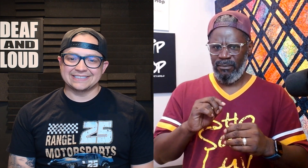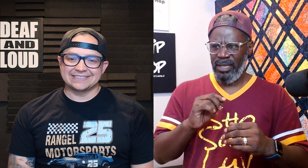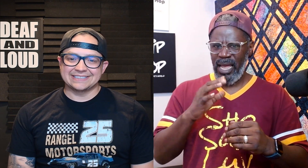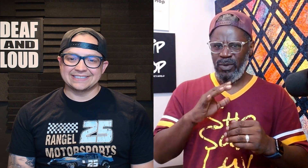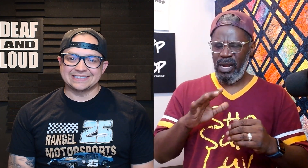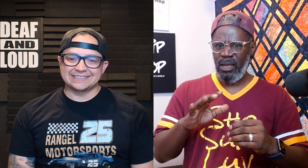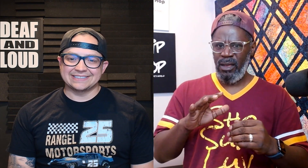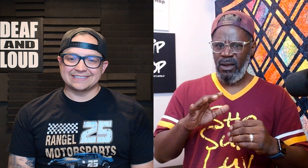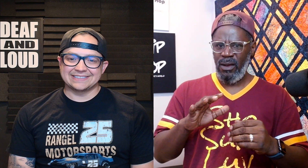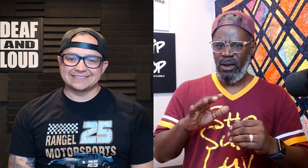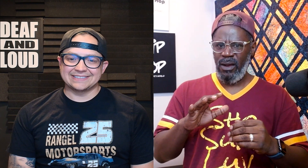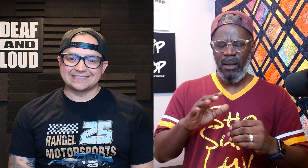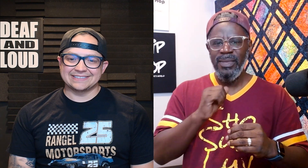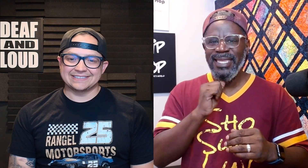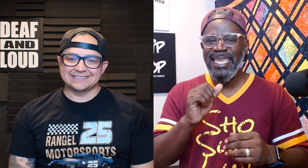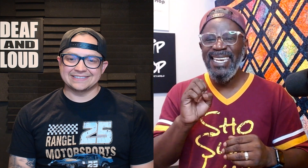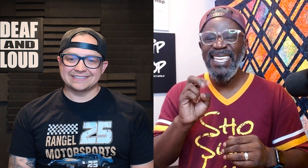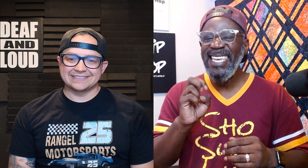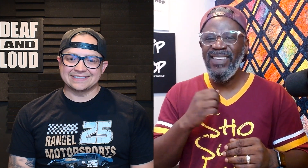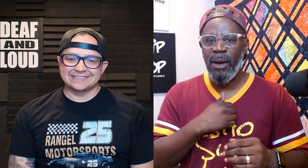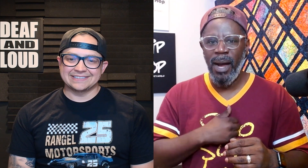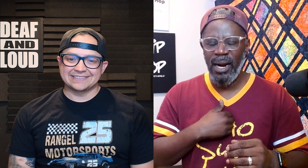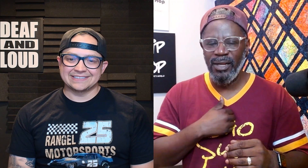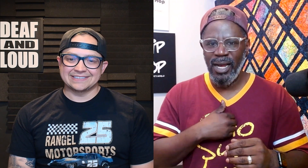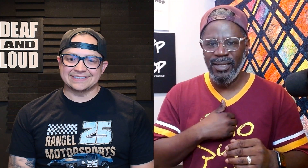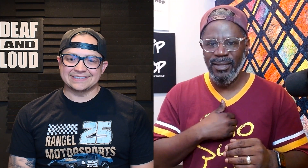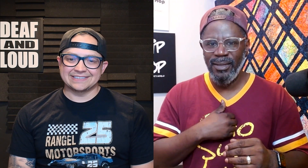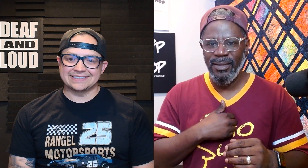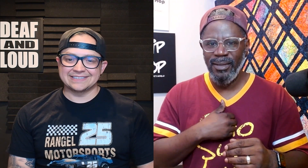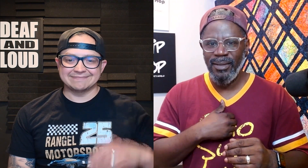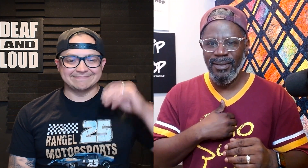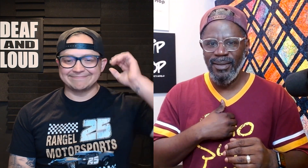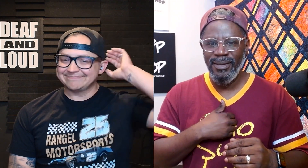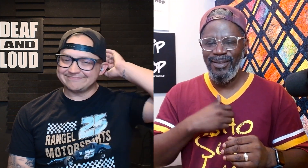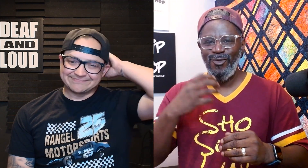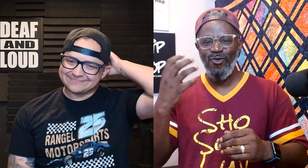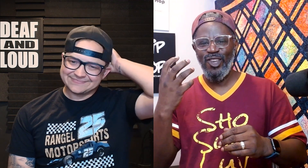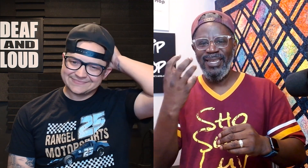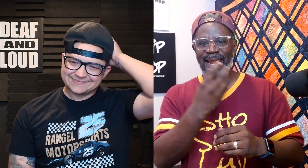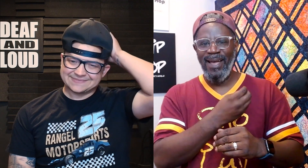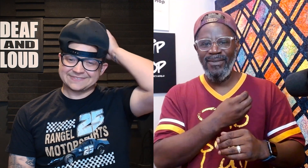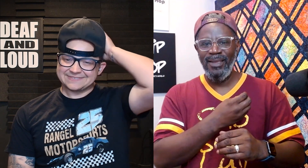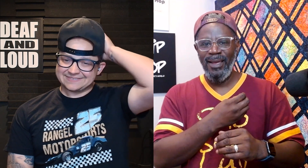And the guy was like, didn't even apologize, just left.